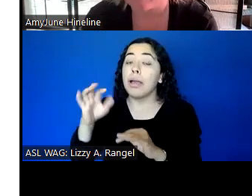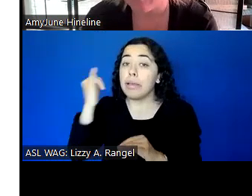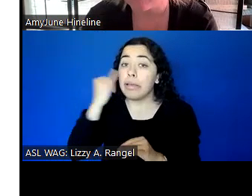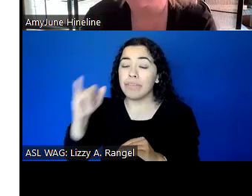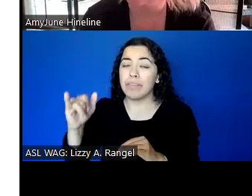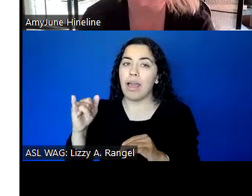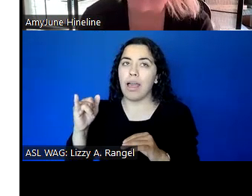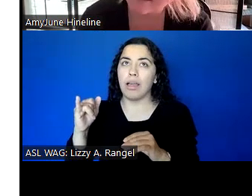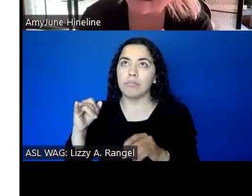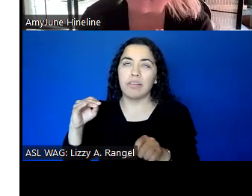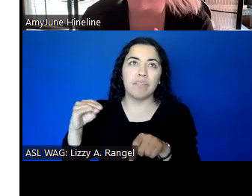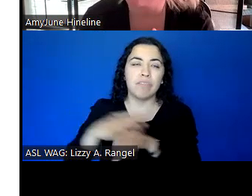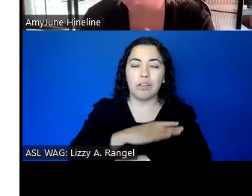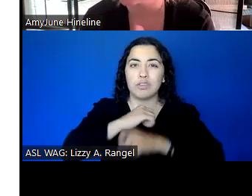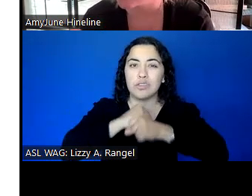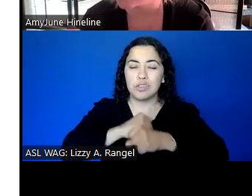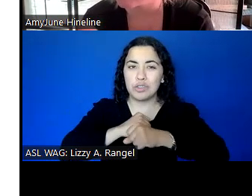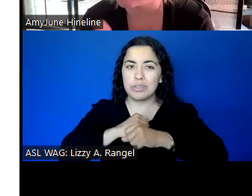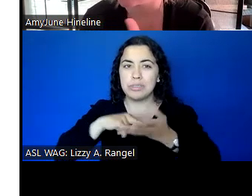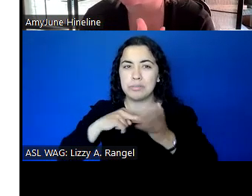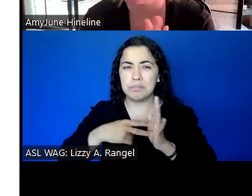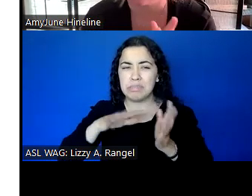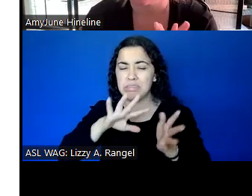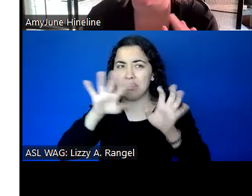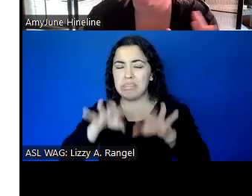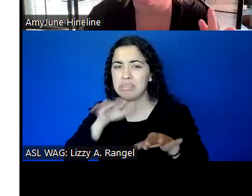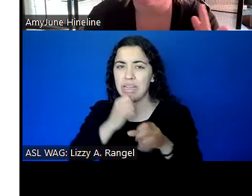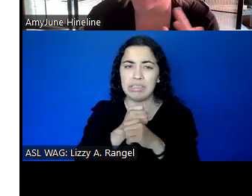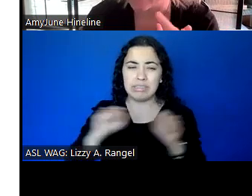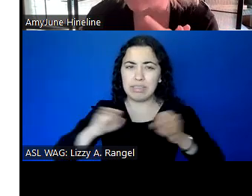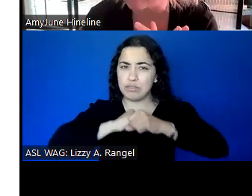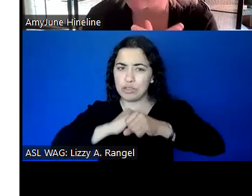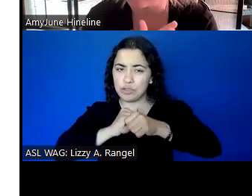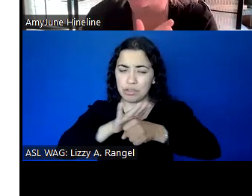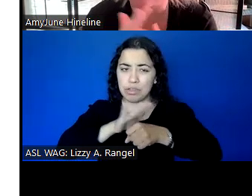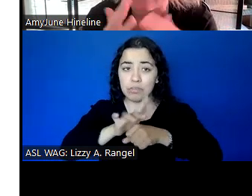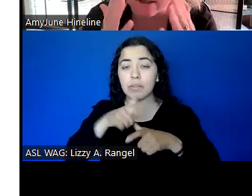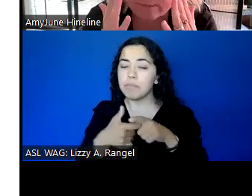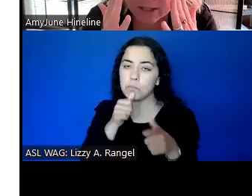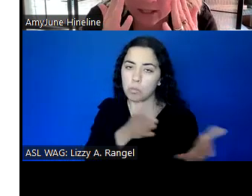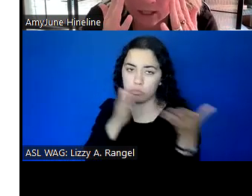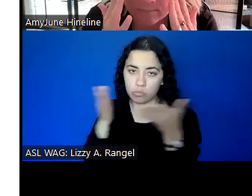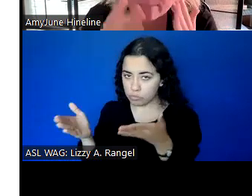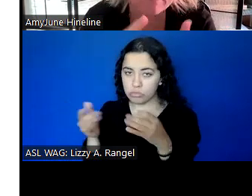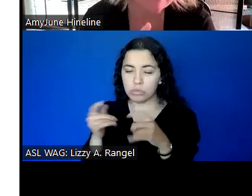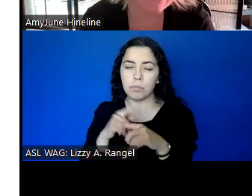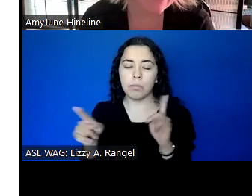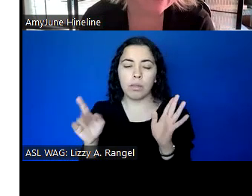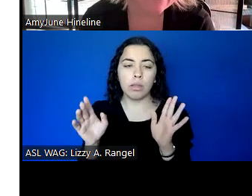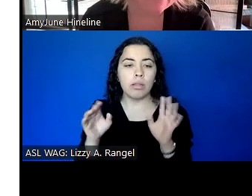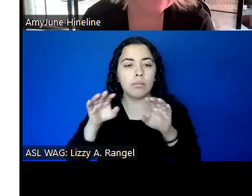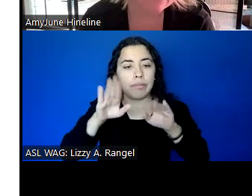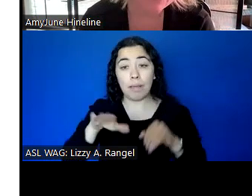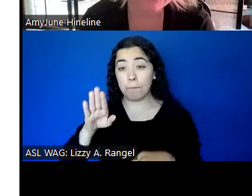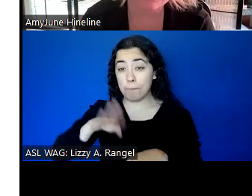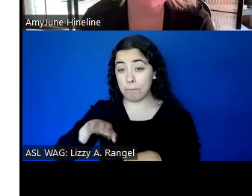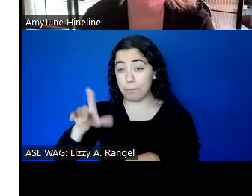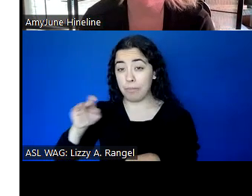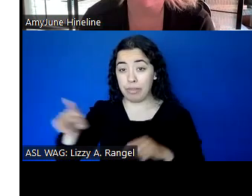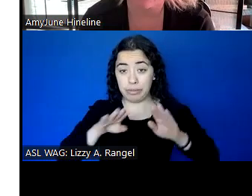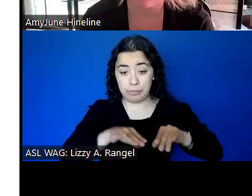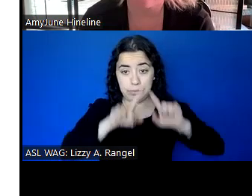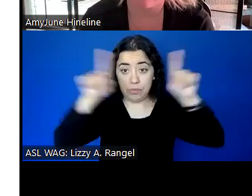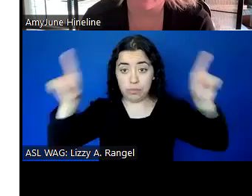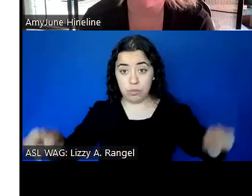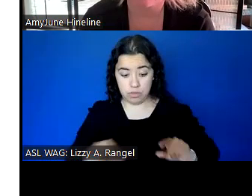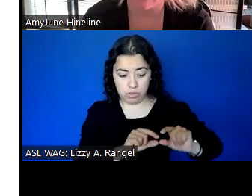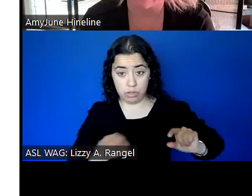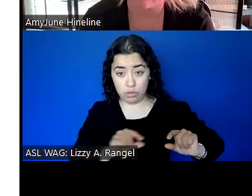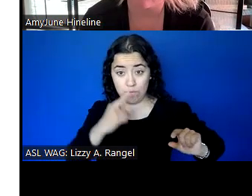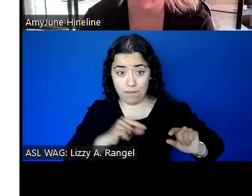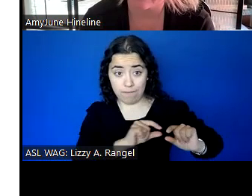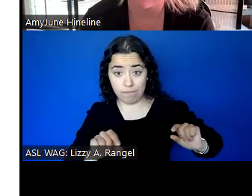3.3.3 is error suggestion, and this is a AA criteria. So if an input error is automatically